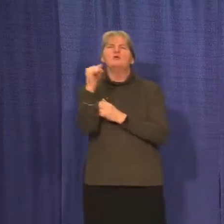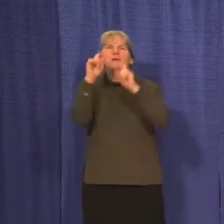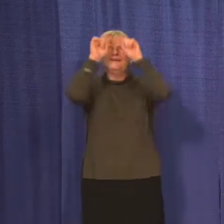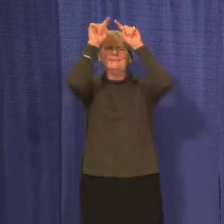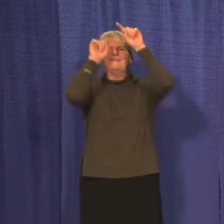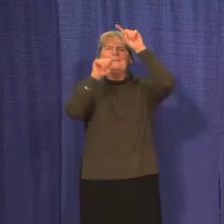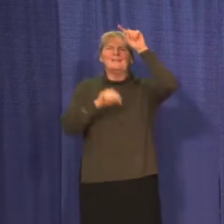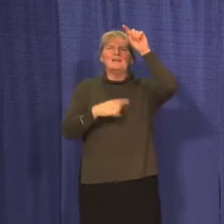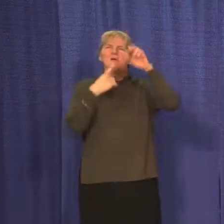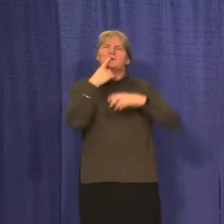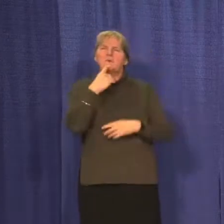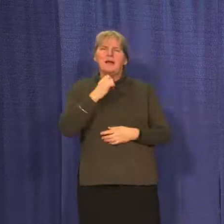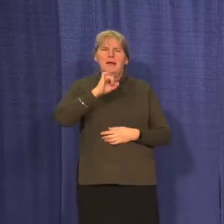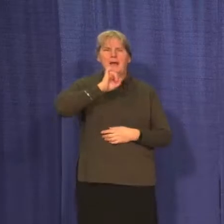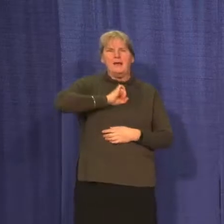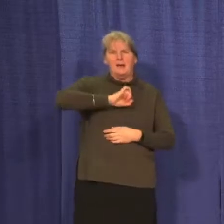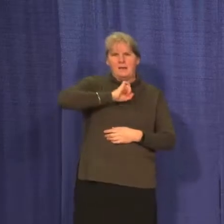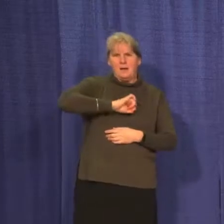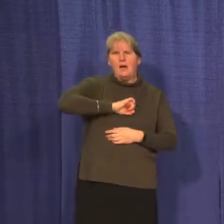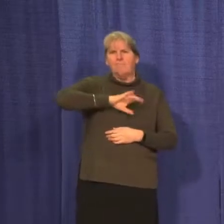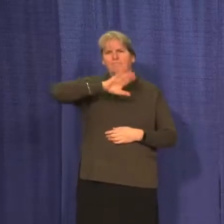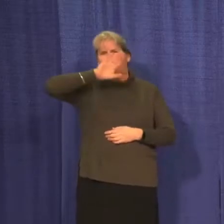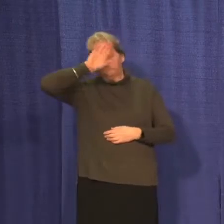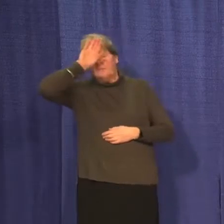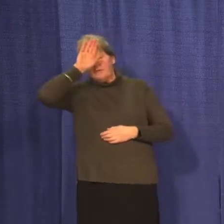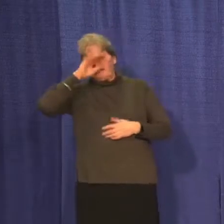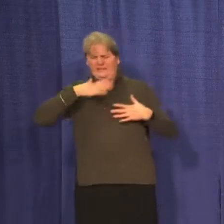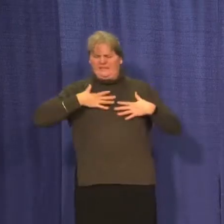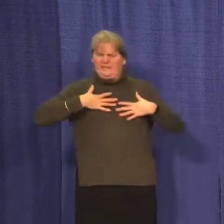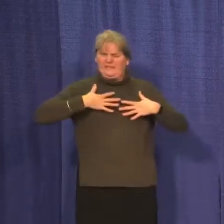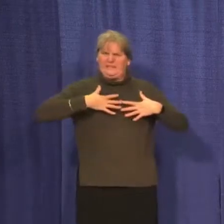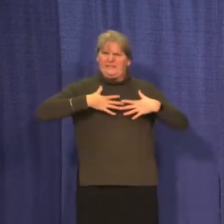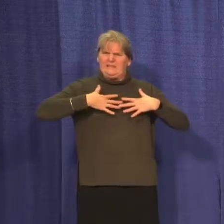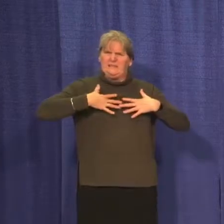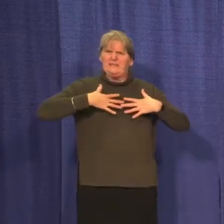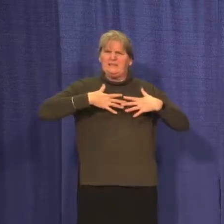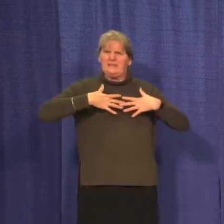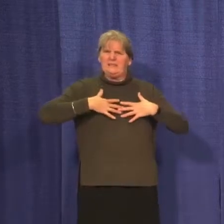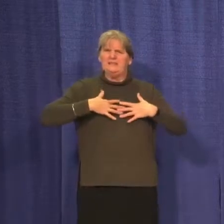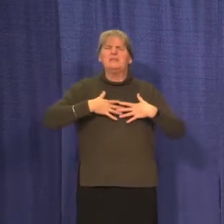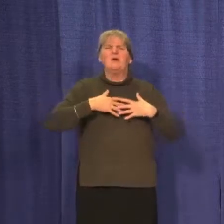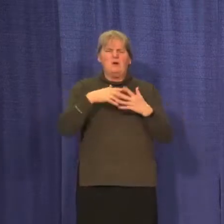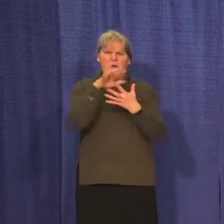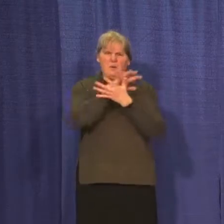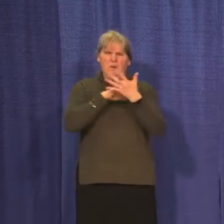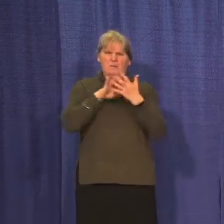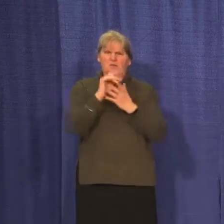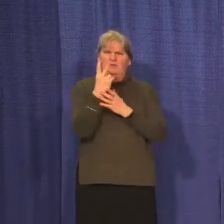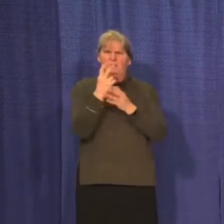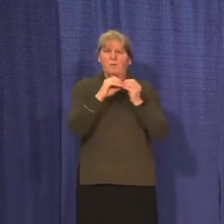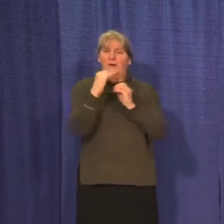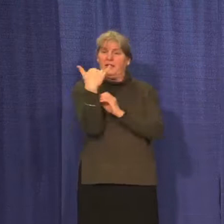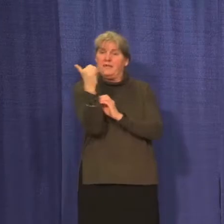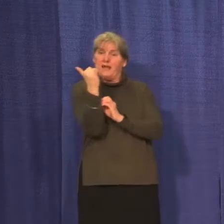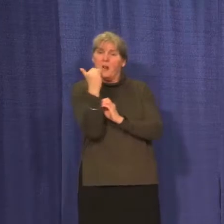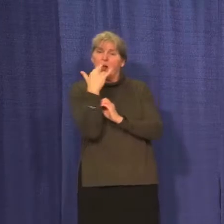Any red symptoms, cough, fever, or difficulty breathing, and any combination of two or more